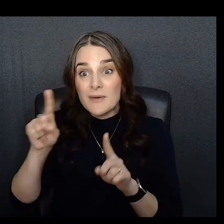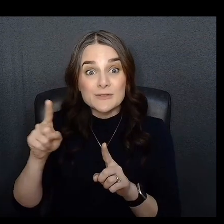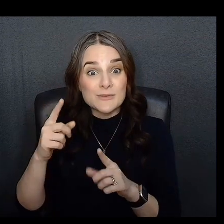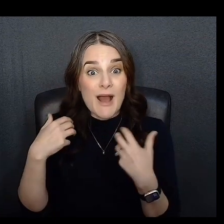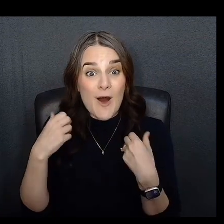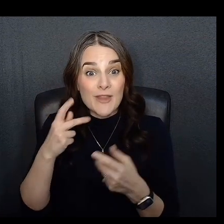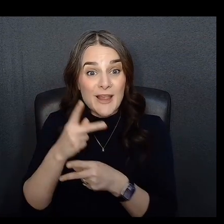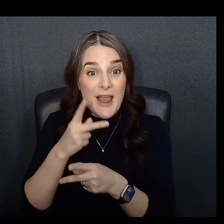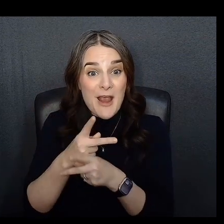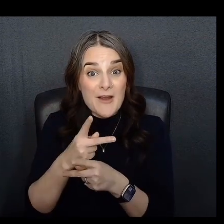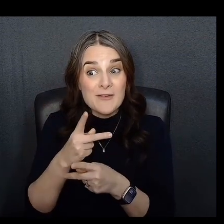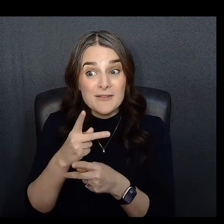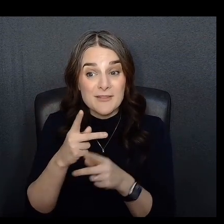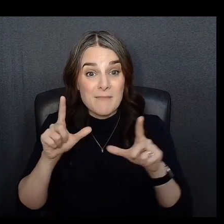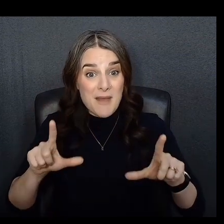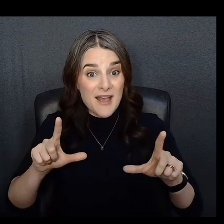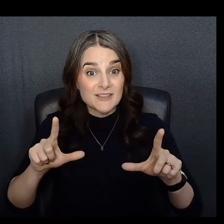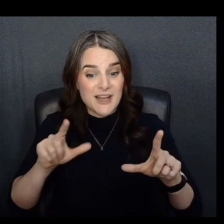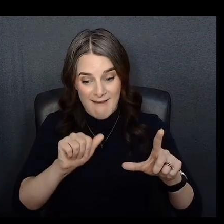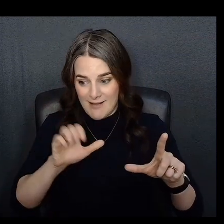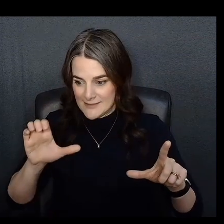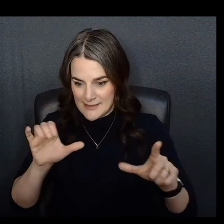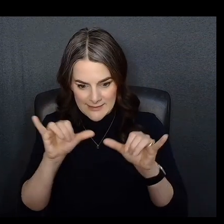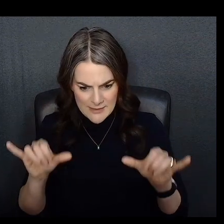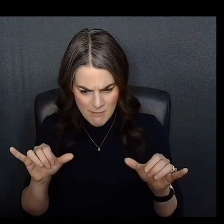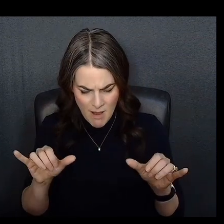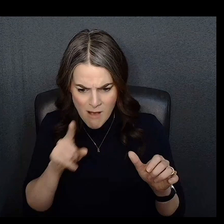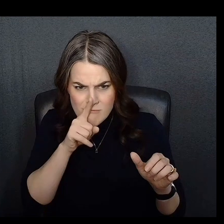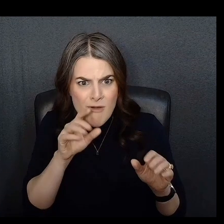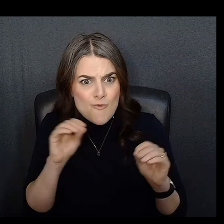he realized he didn't have any way to express that or talk about that.